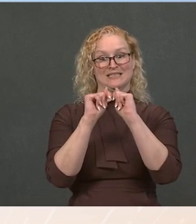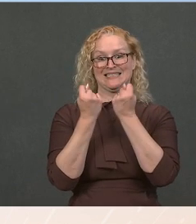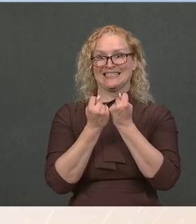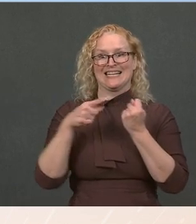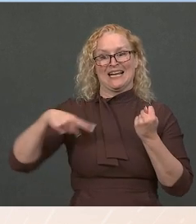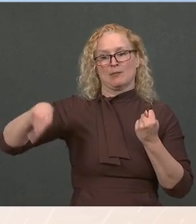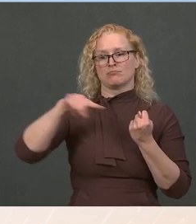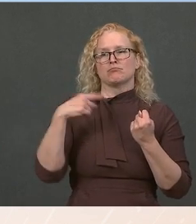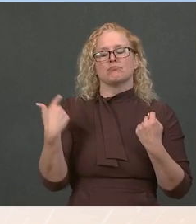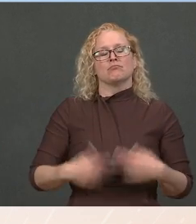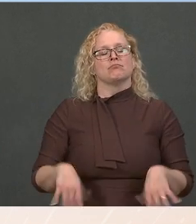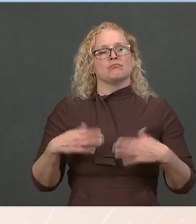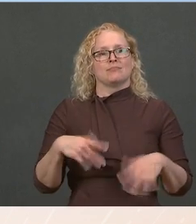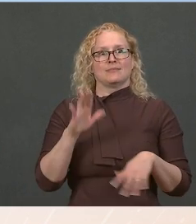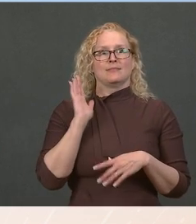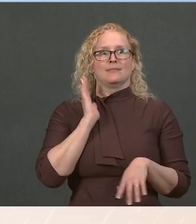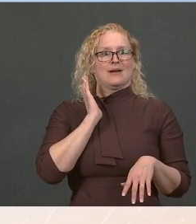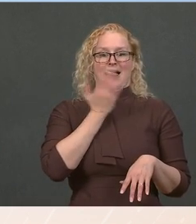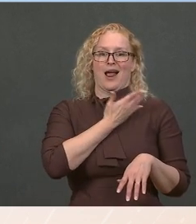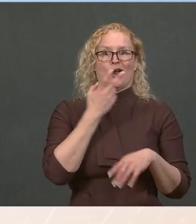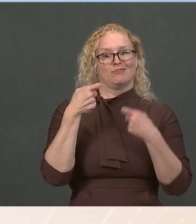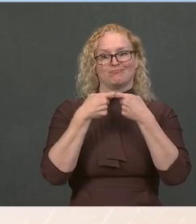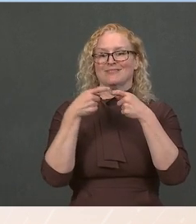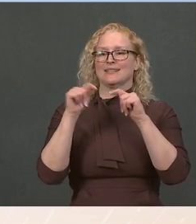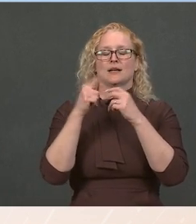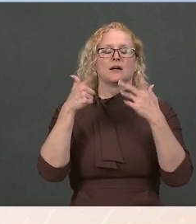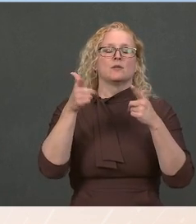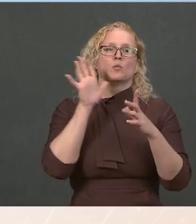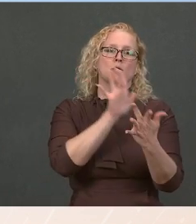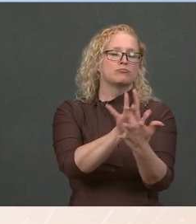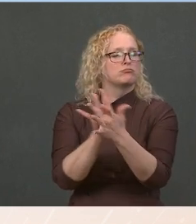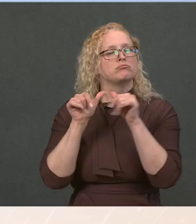And so, we'll continue to do that. But what I will -- >> The Press: Is it a concern? Ms. Jean-Pierre: Well, here's what I want to say --